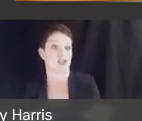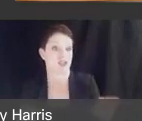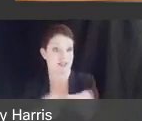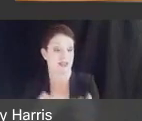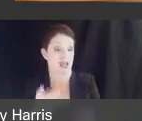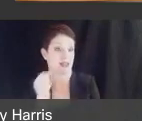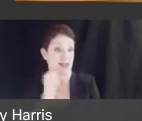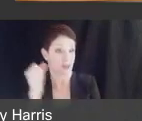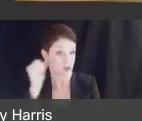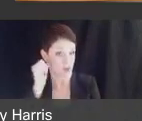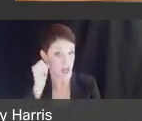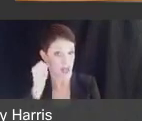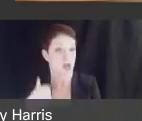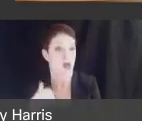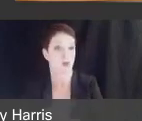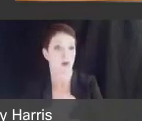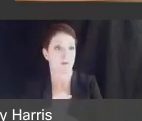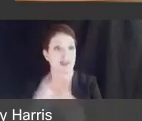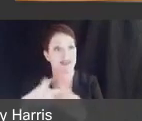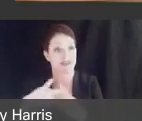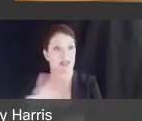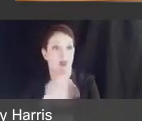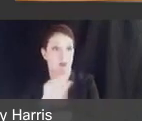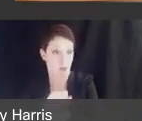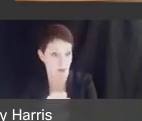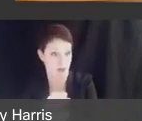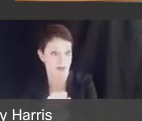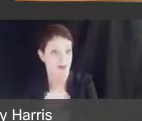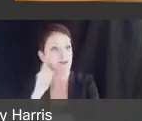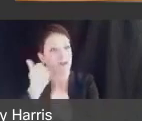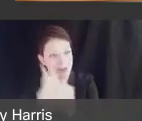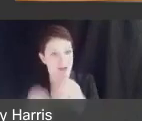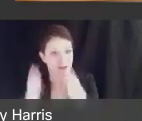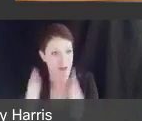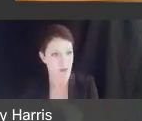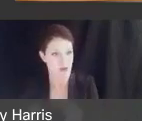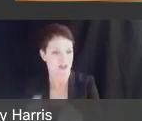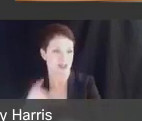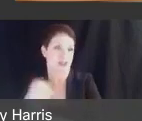we're making that second appointment for every single person that we're vaccinating and we've